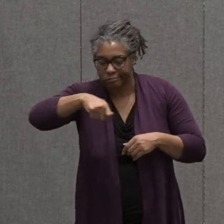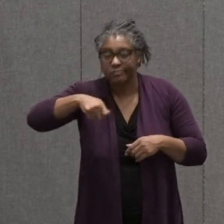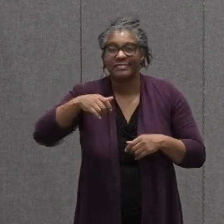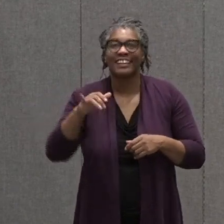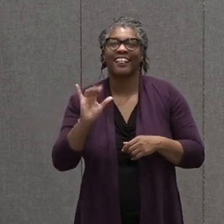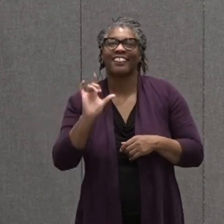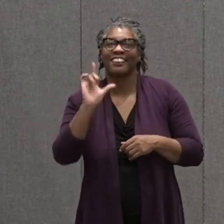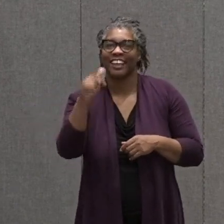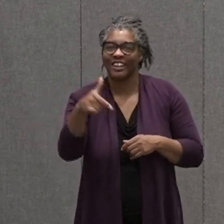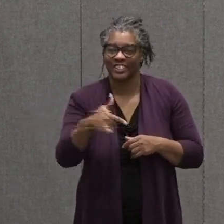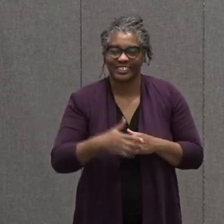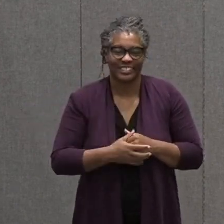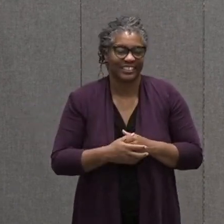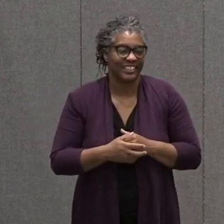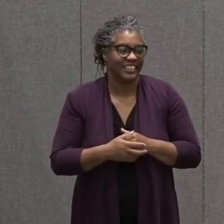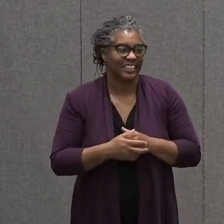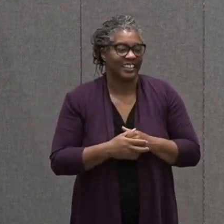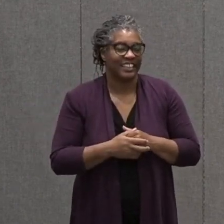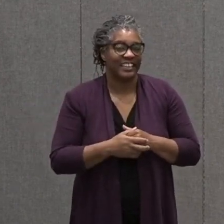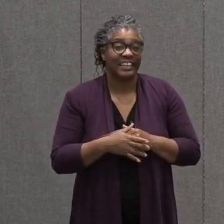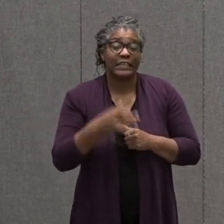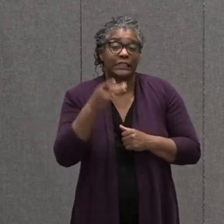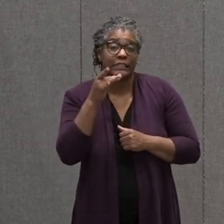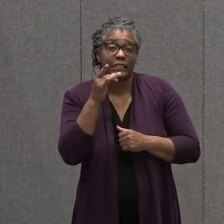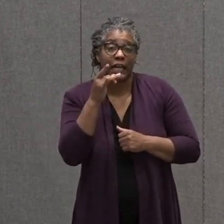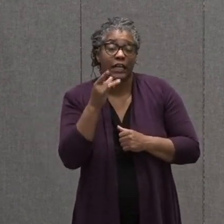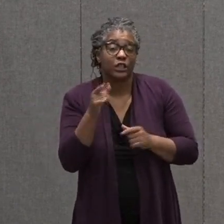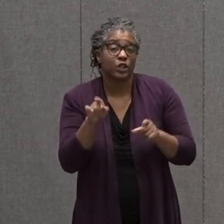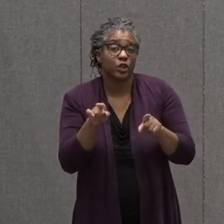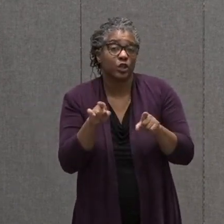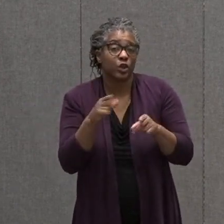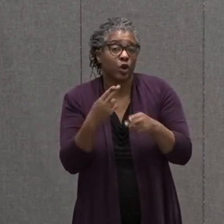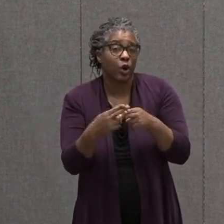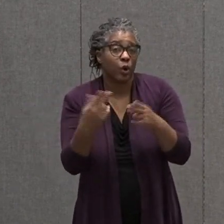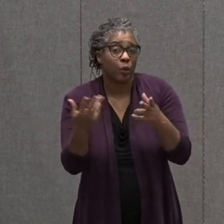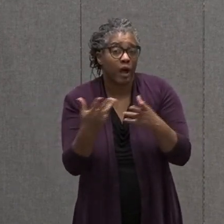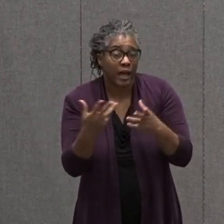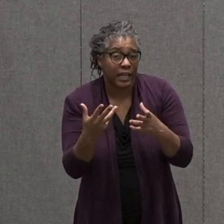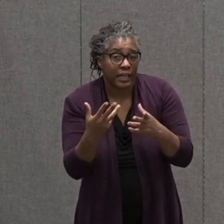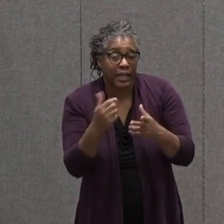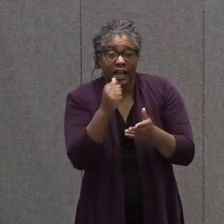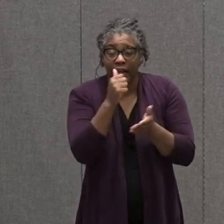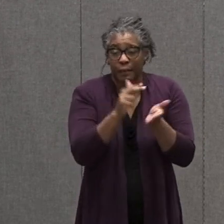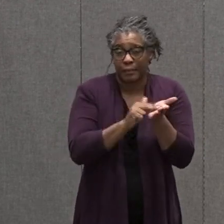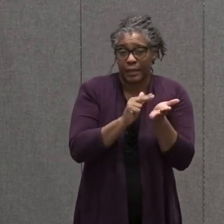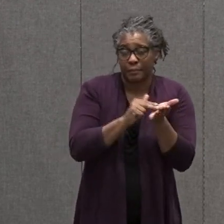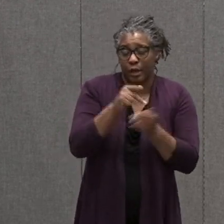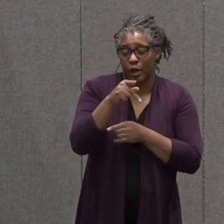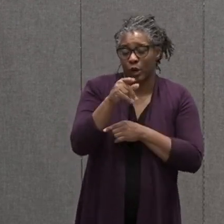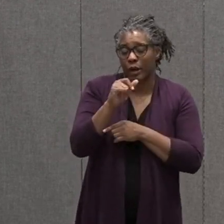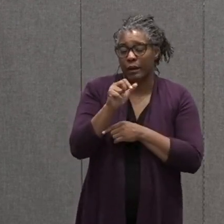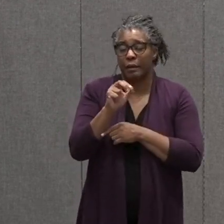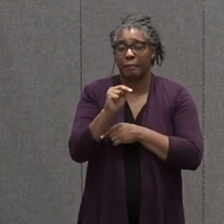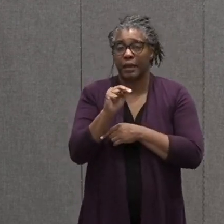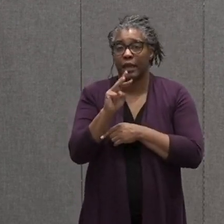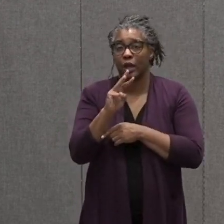This snack is called peanut butter pinwheels. It's a yummy snack that I like to make at home